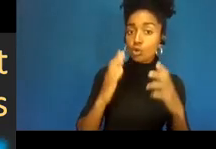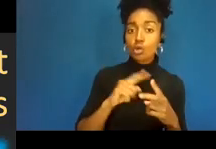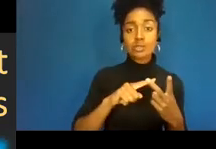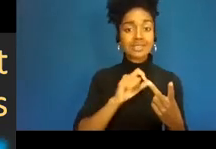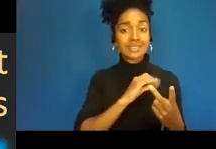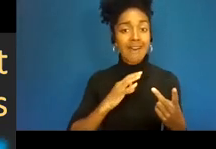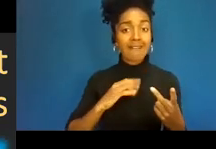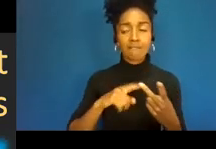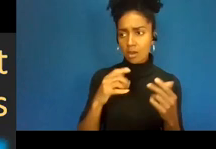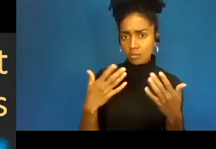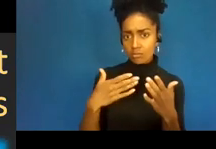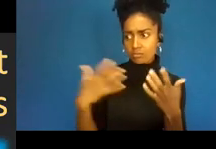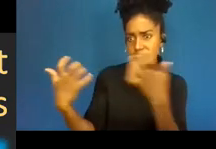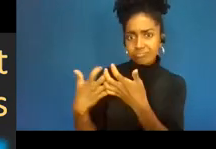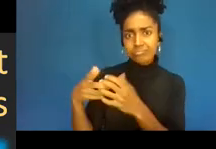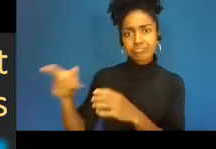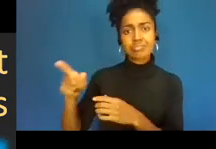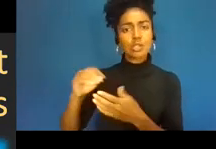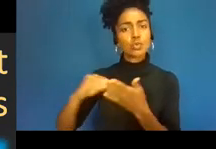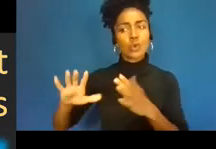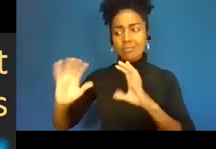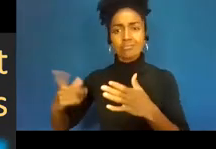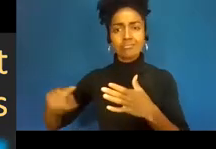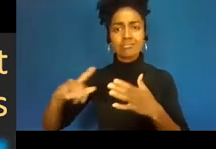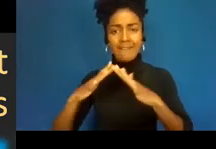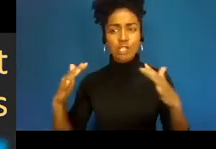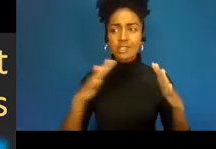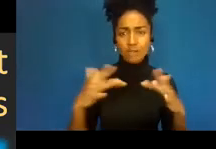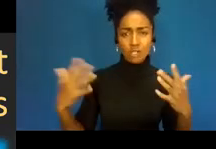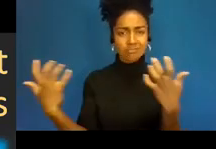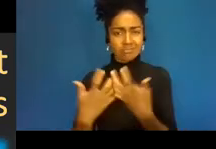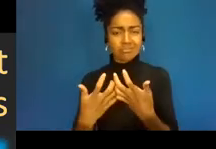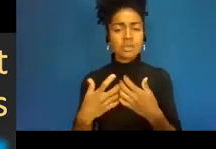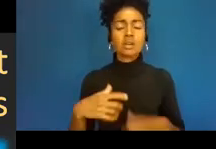And so we need to work intentionally toward that both in terms of the tutors, but also the administrators.